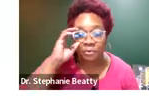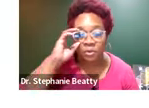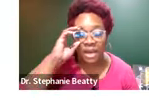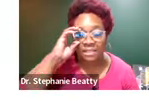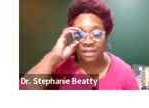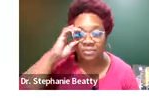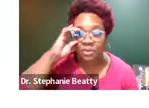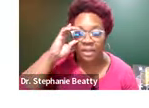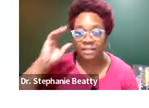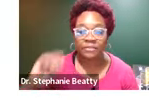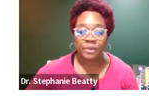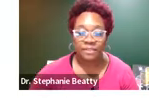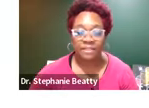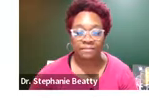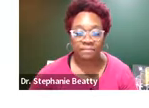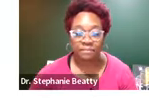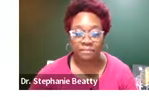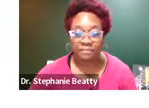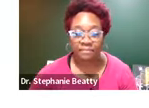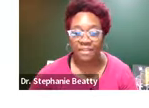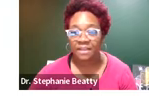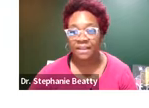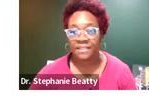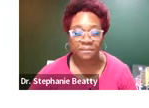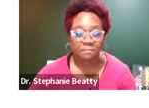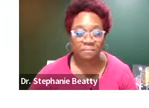that full access for that Deaf person. Thank you, Casie.